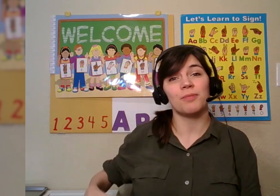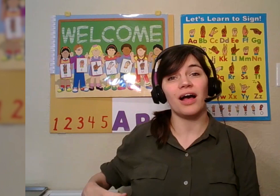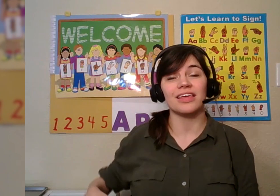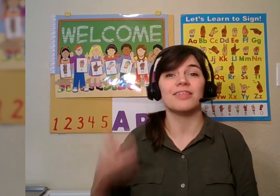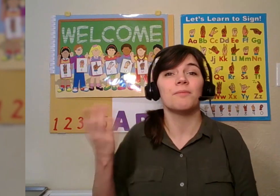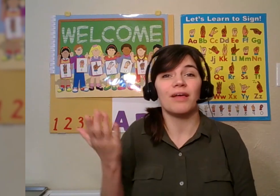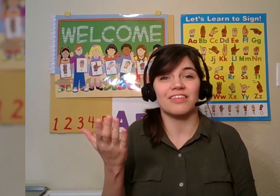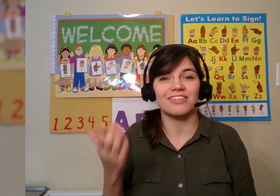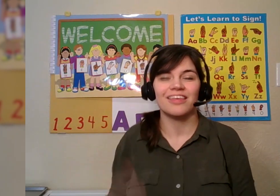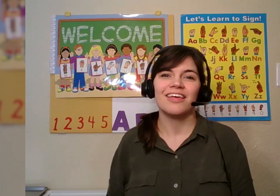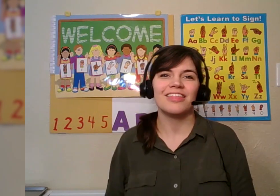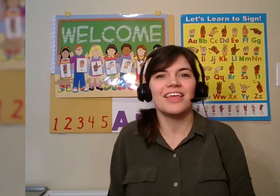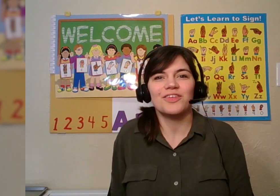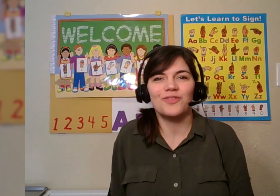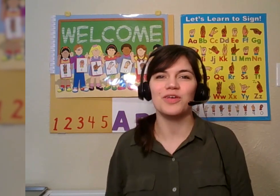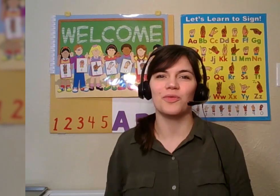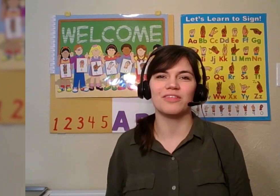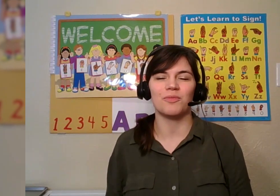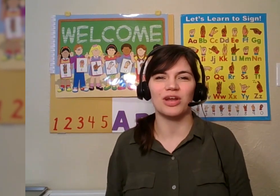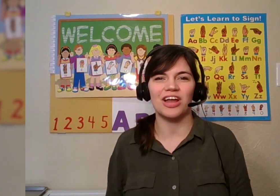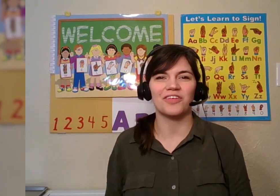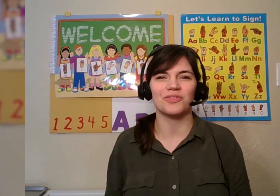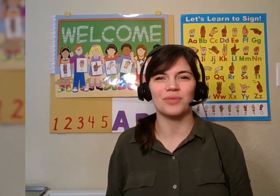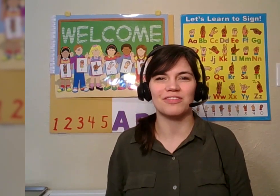pocket that buzzes that they can feel when someone knocks or rings the